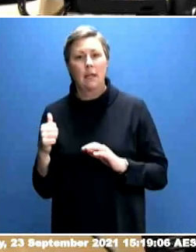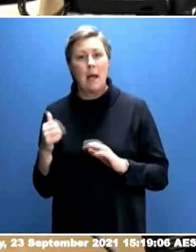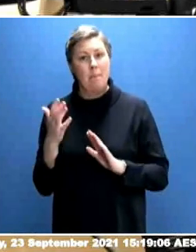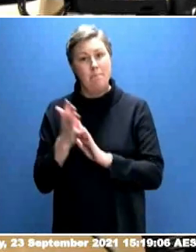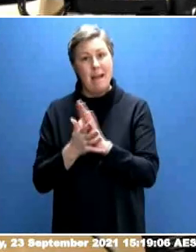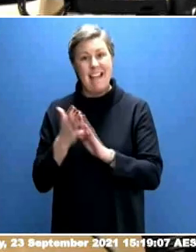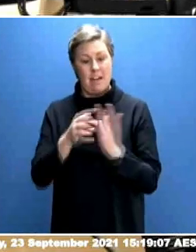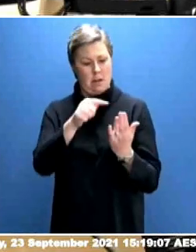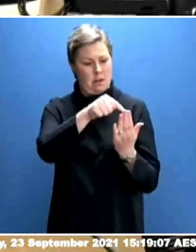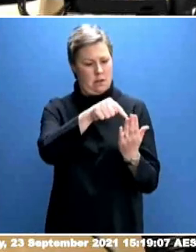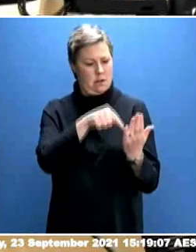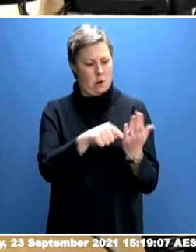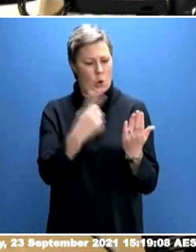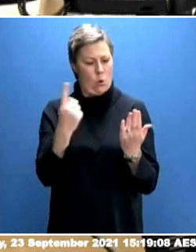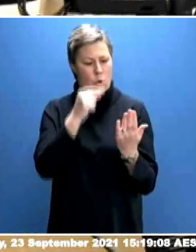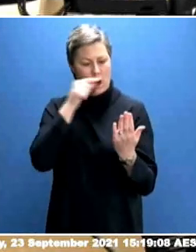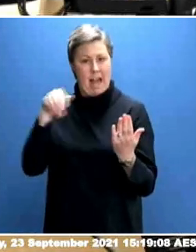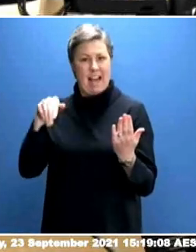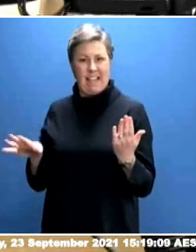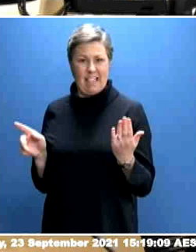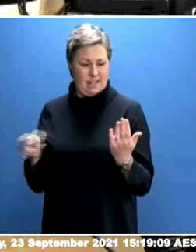eligibility criteria in the policy?